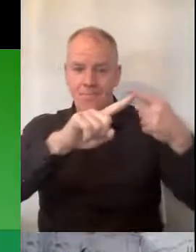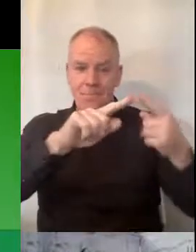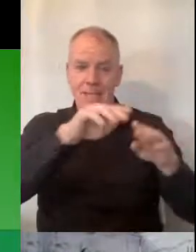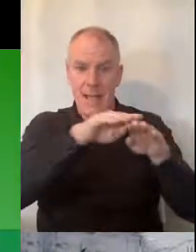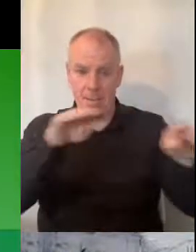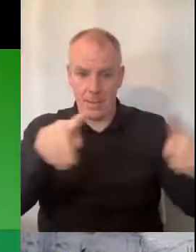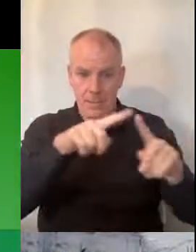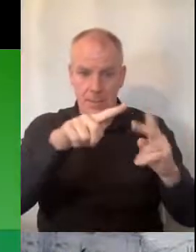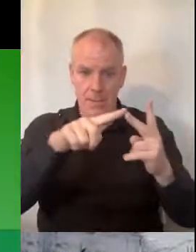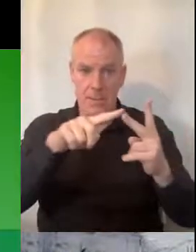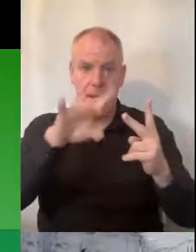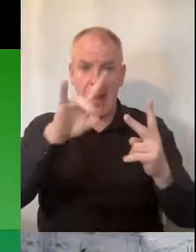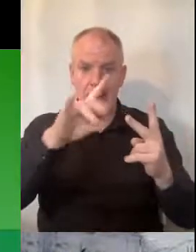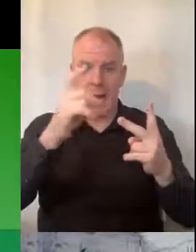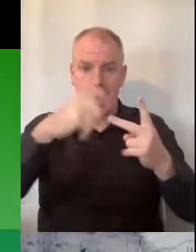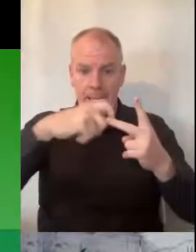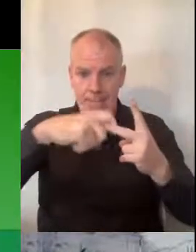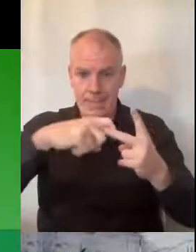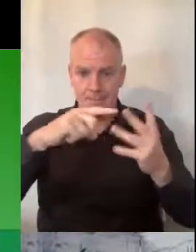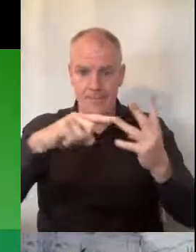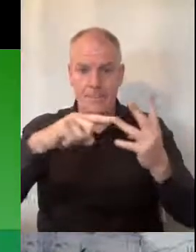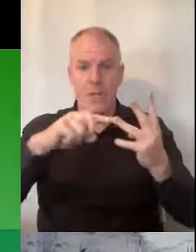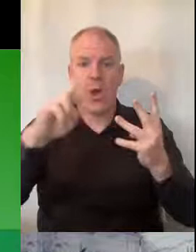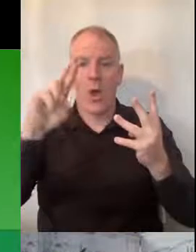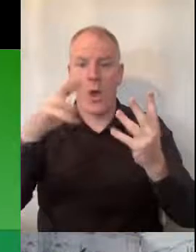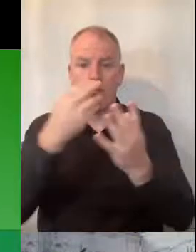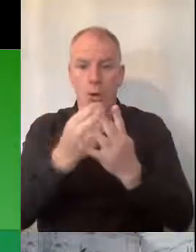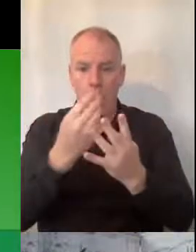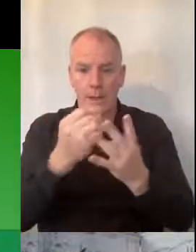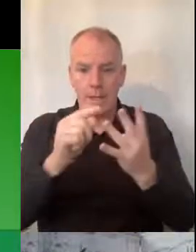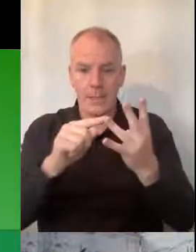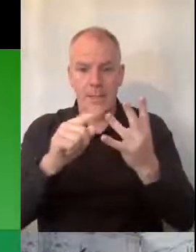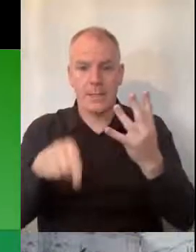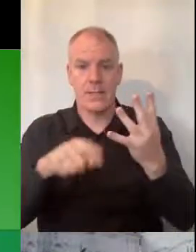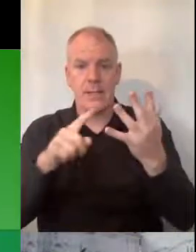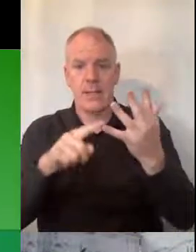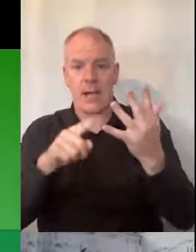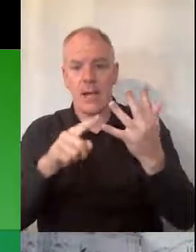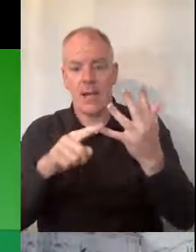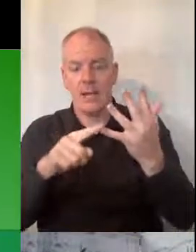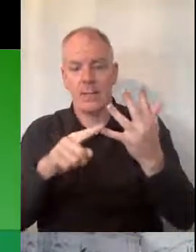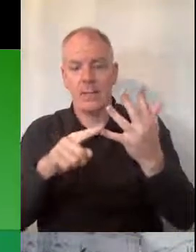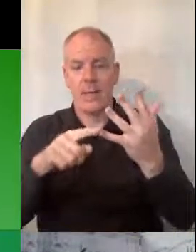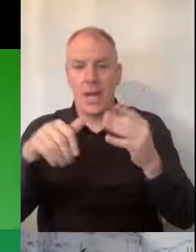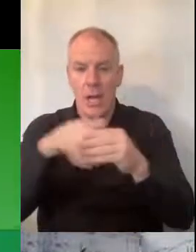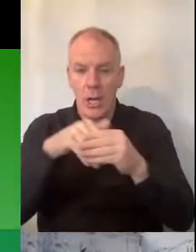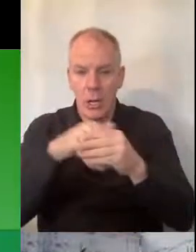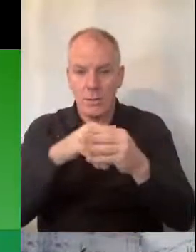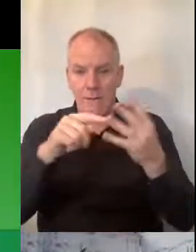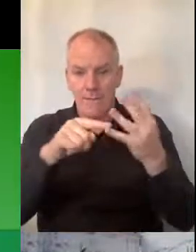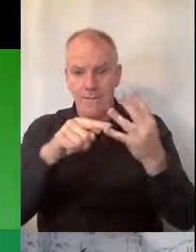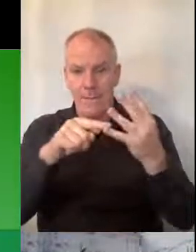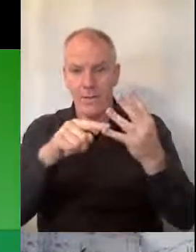H stands for hyperlinks or stands for recordings. I stands for inclusive front